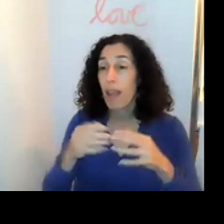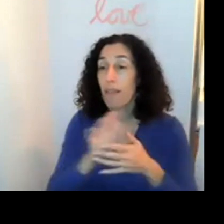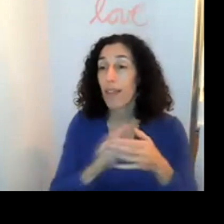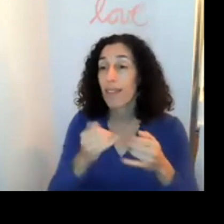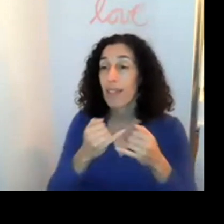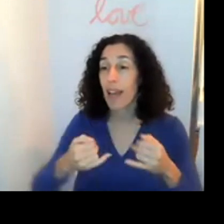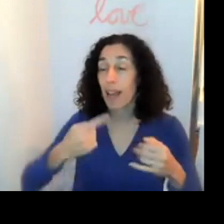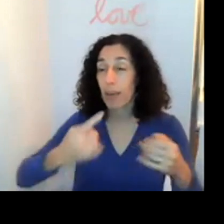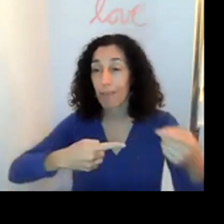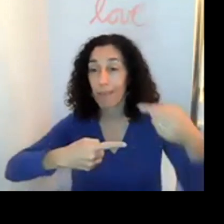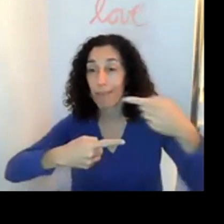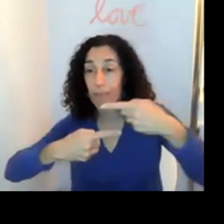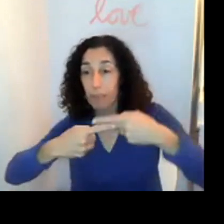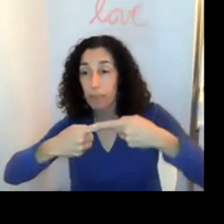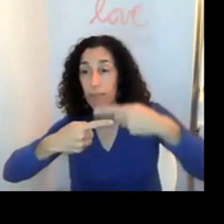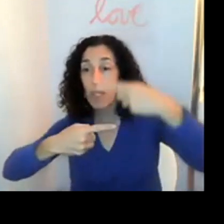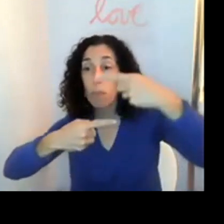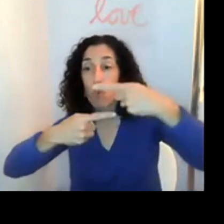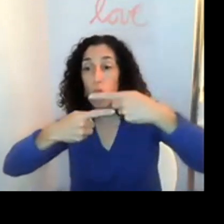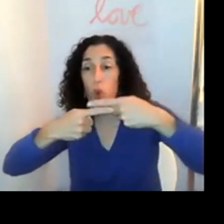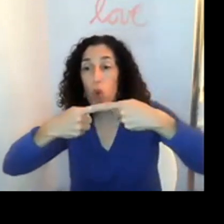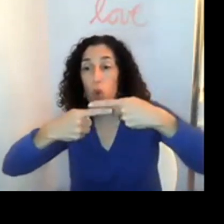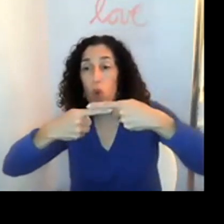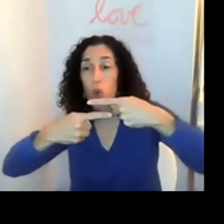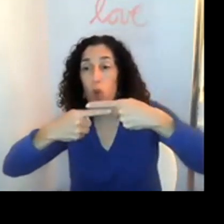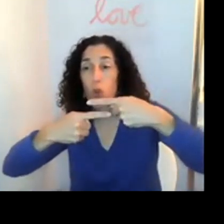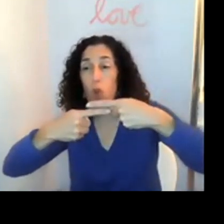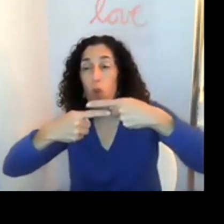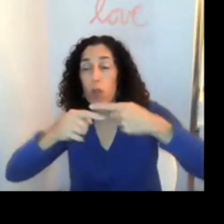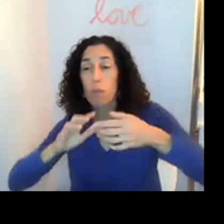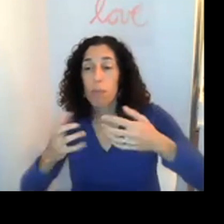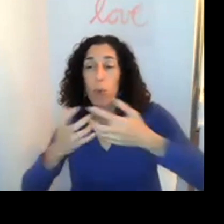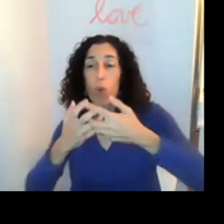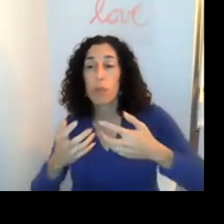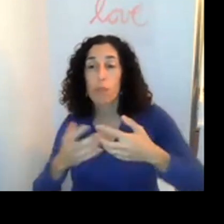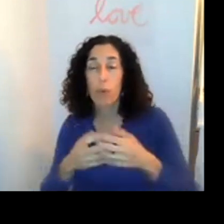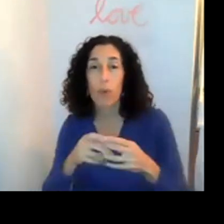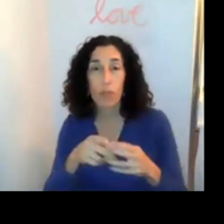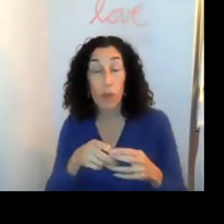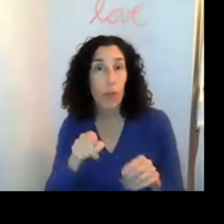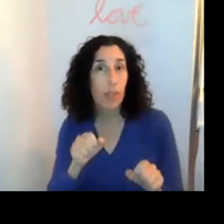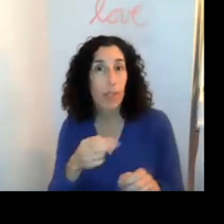project we'll have. We're looking on illusions and, you know, AI alt‑text as humor.